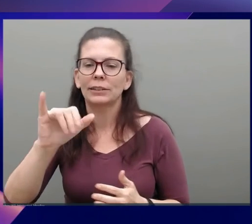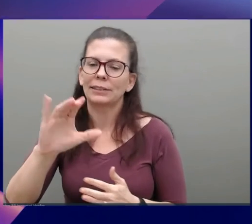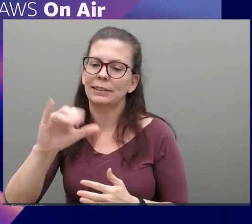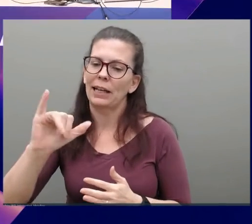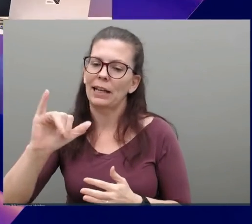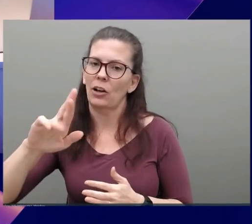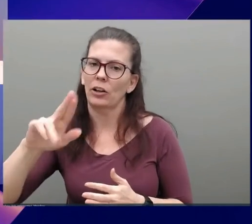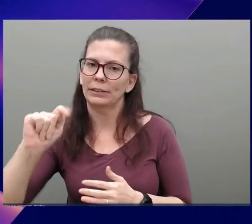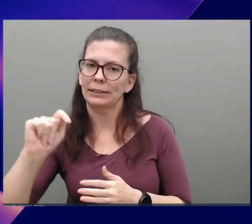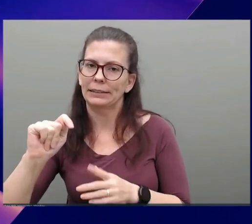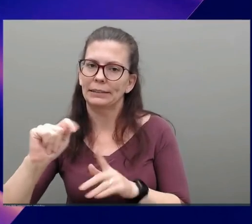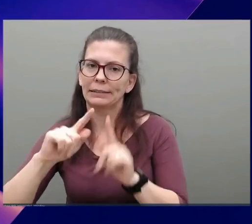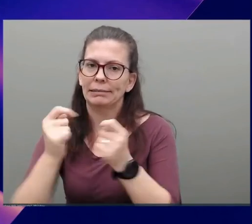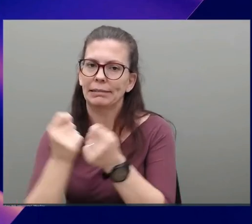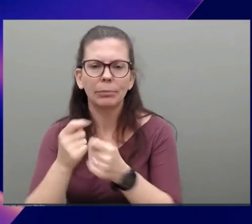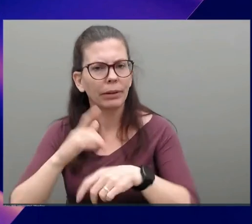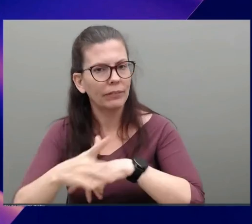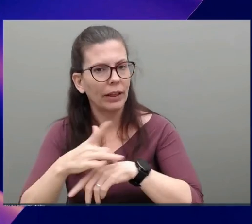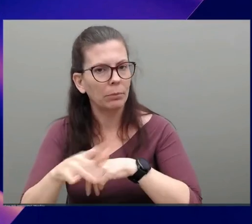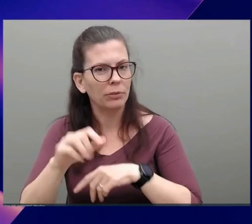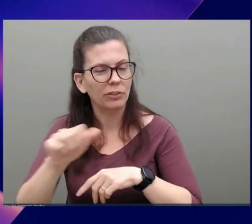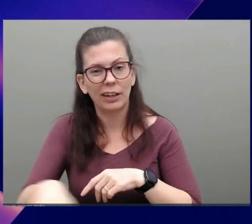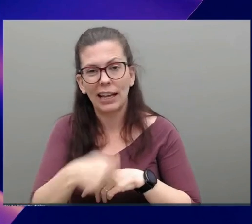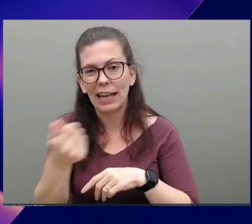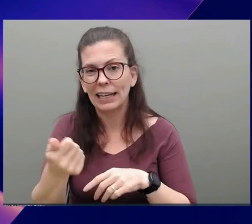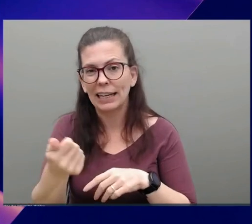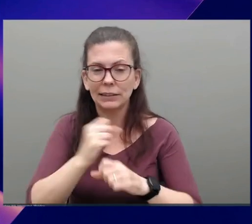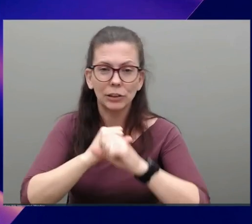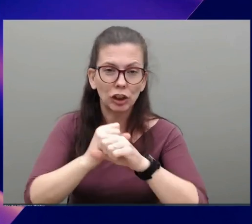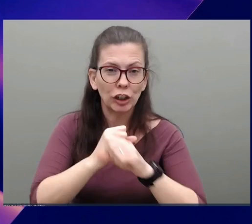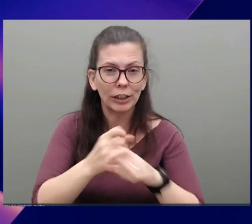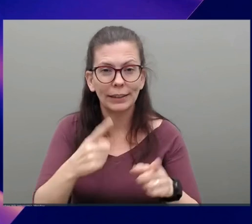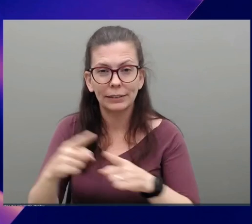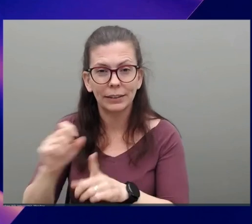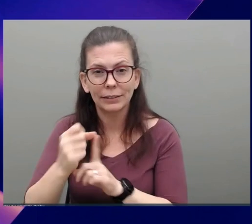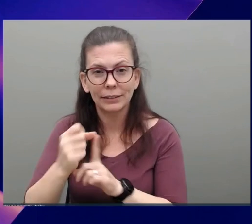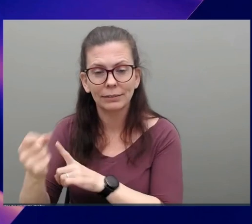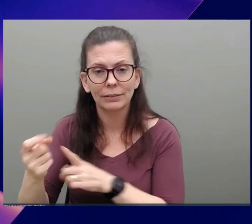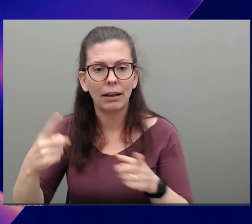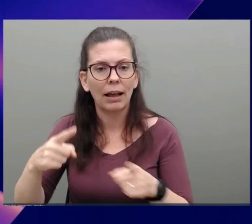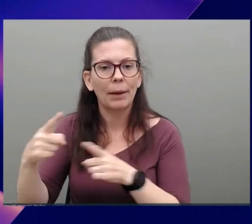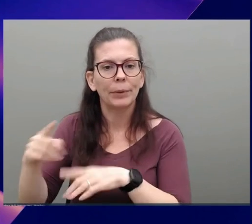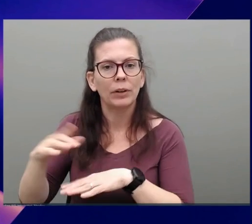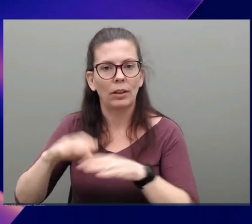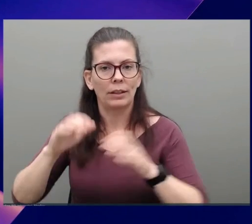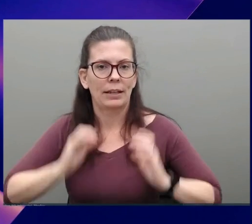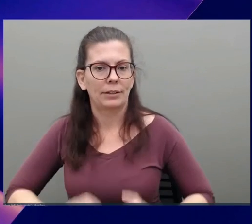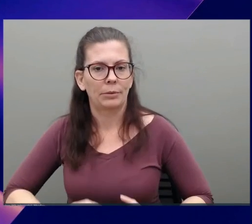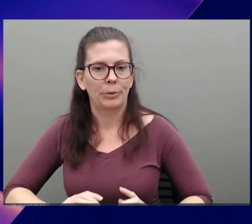for any incidents, security incidents that occur on the customer side of the shared responsibility model